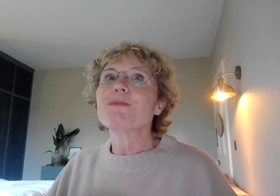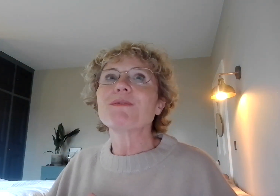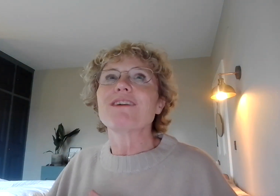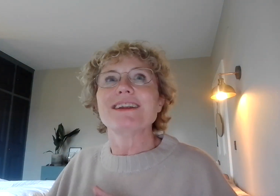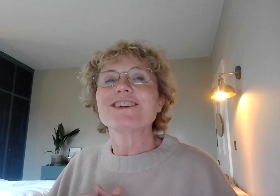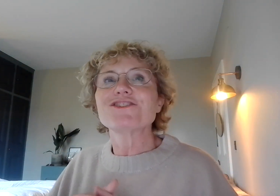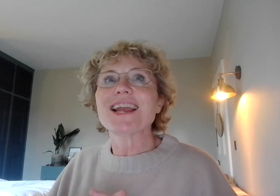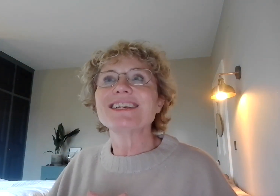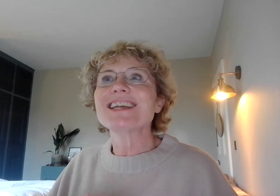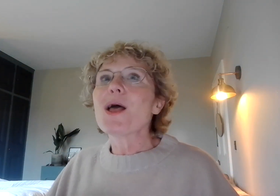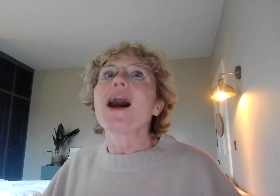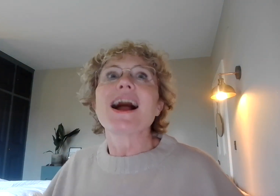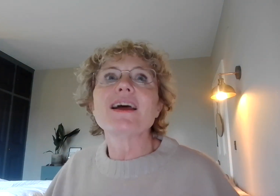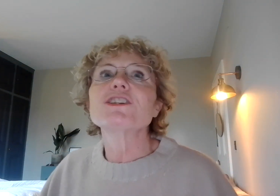People get really frustrated. I know!